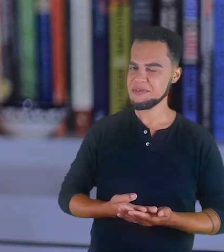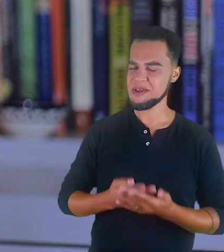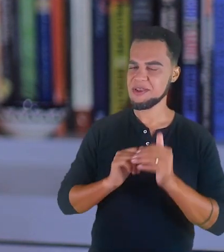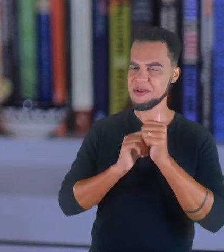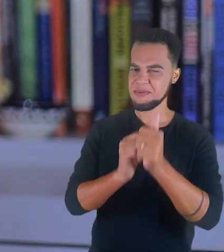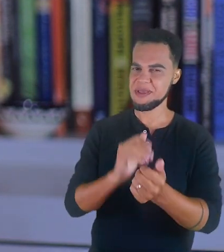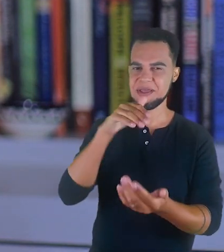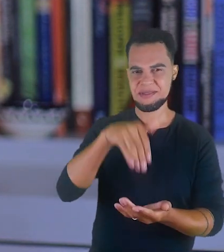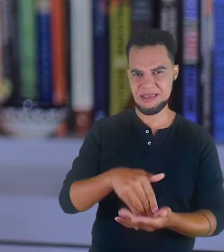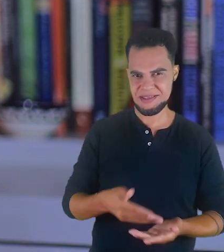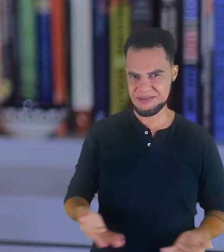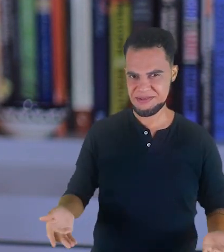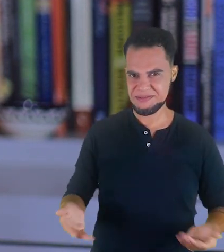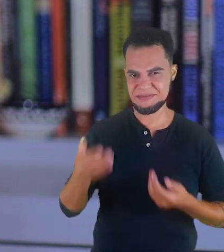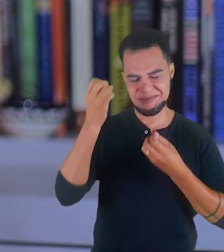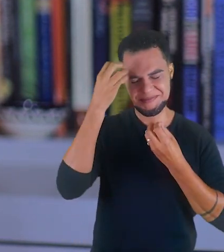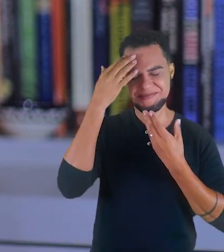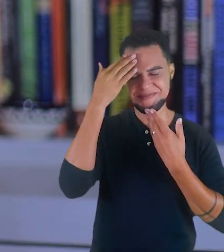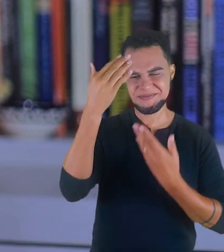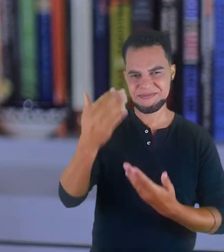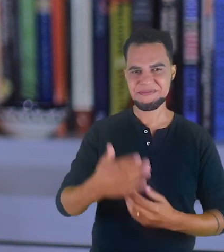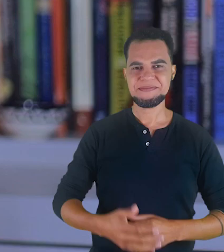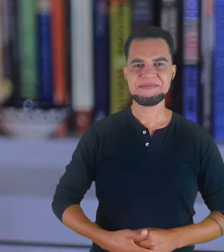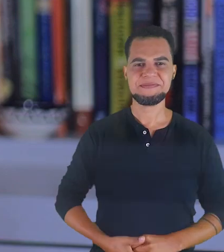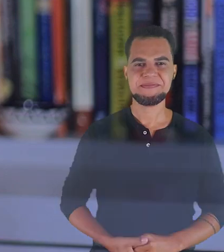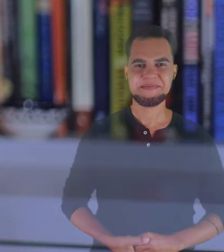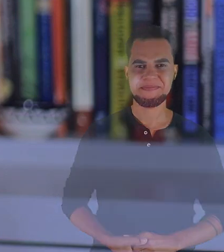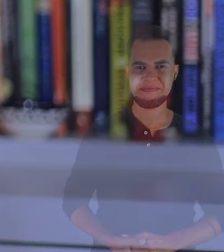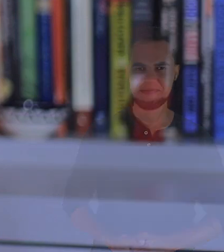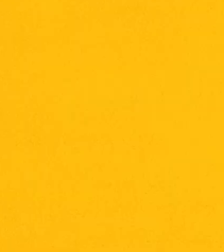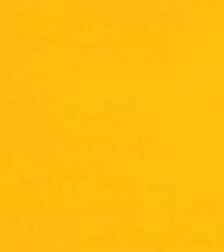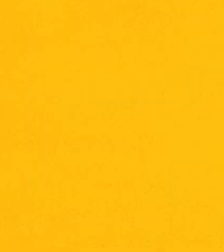who trusted and followed me here. I'm really, really grateful.